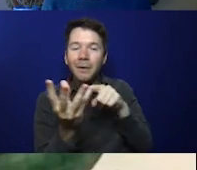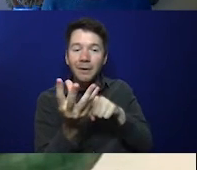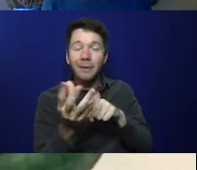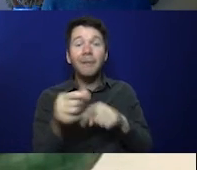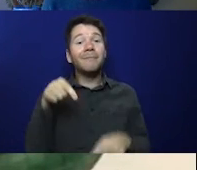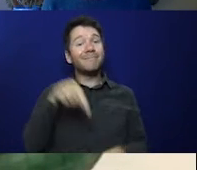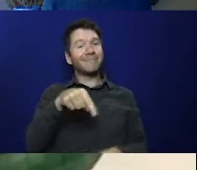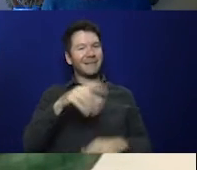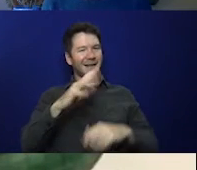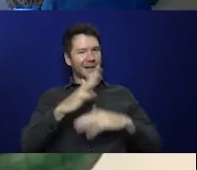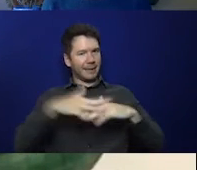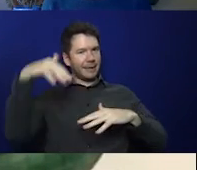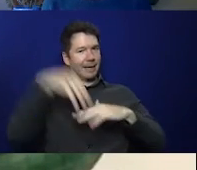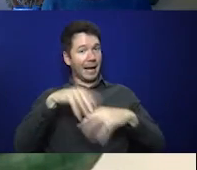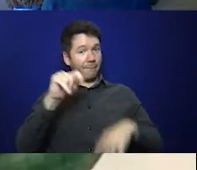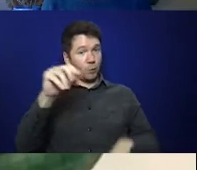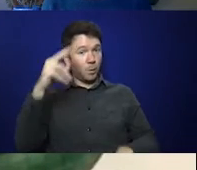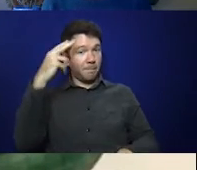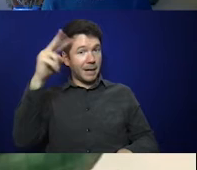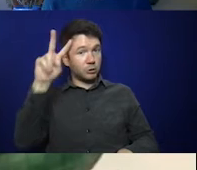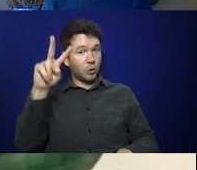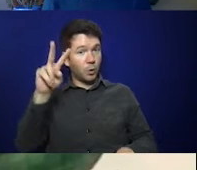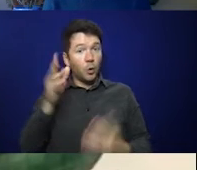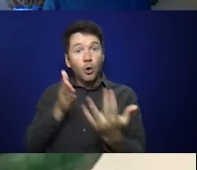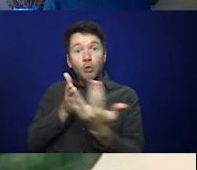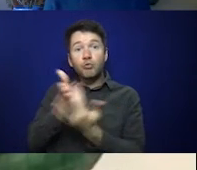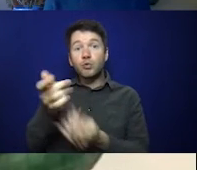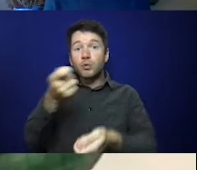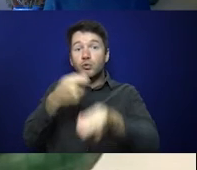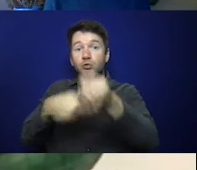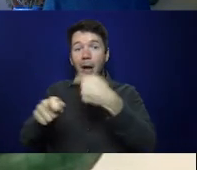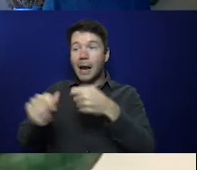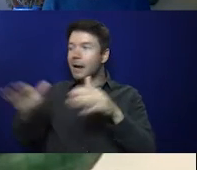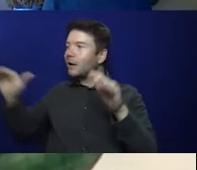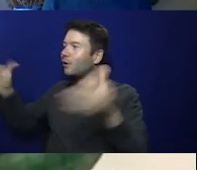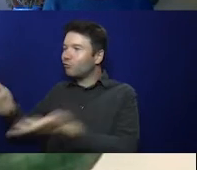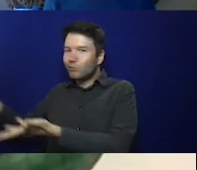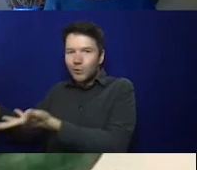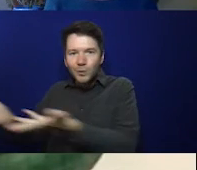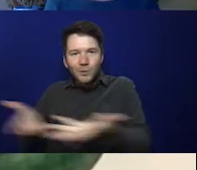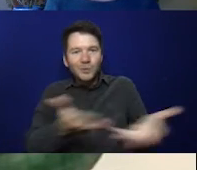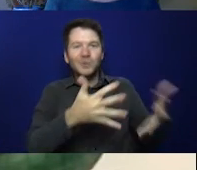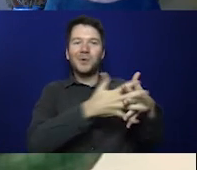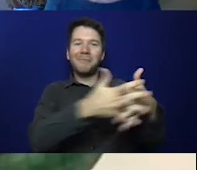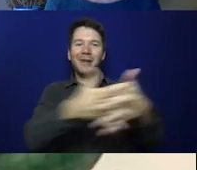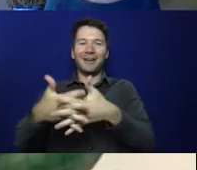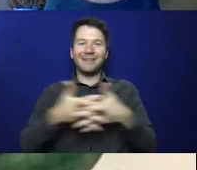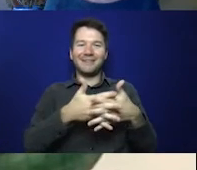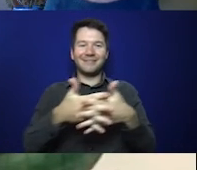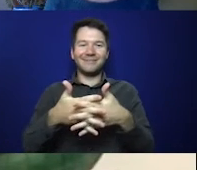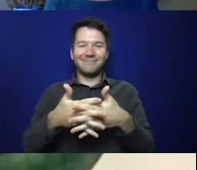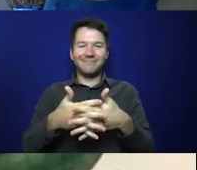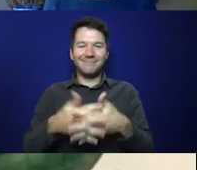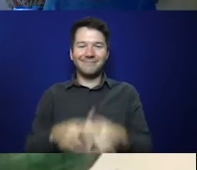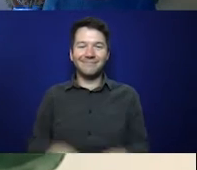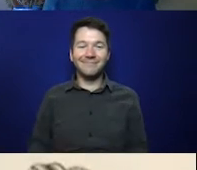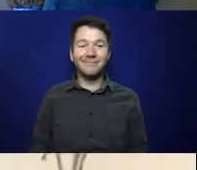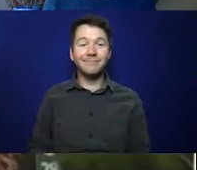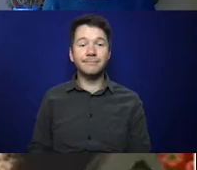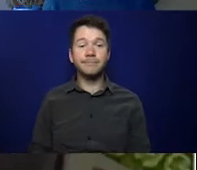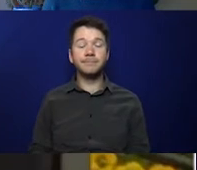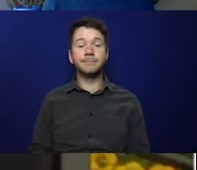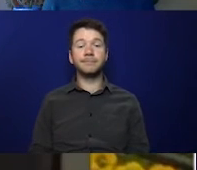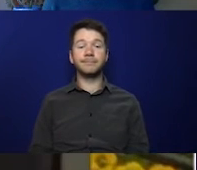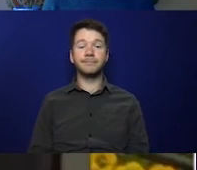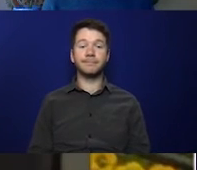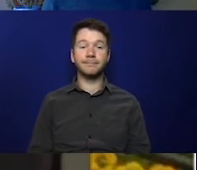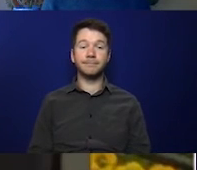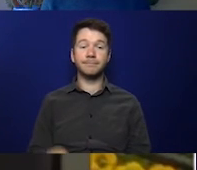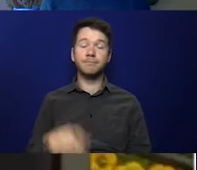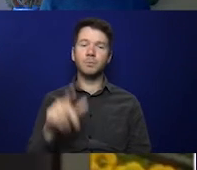tiny flowers, is native to Mexico and through trade had just been introduced to America.